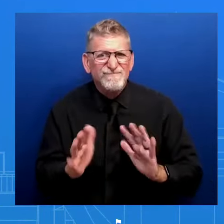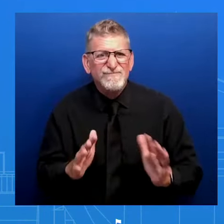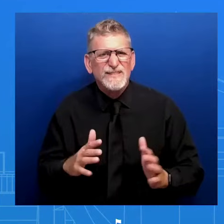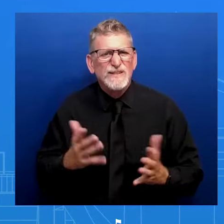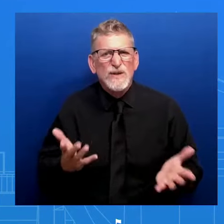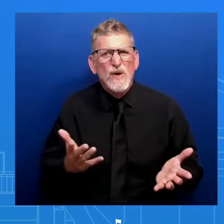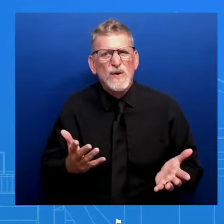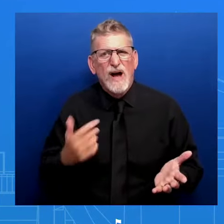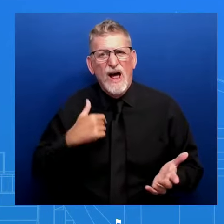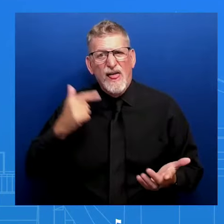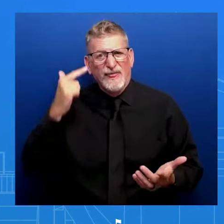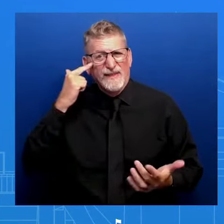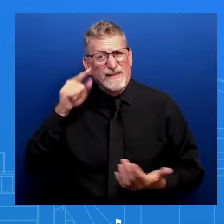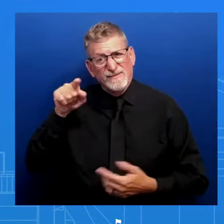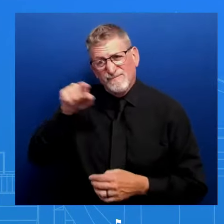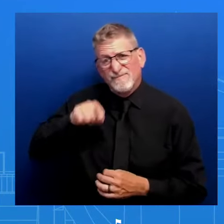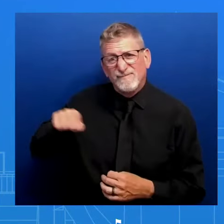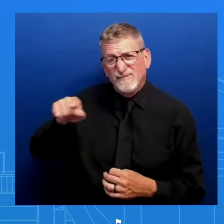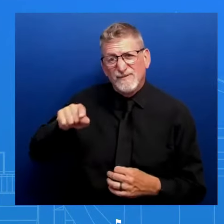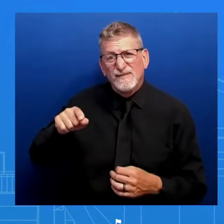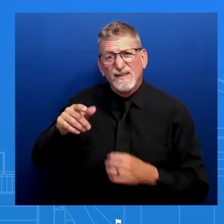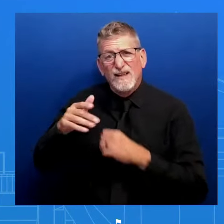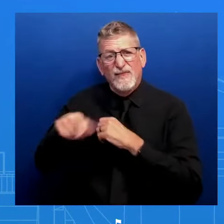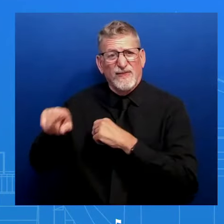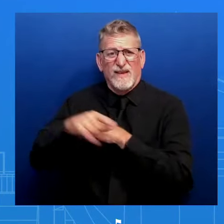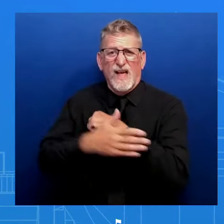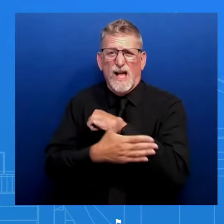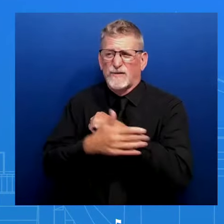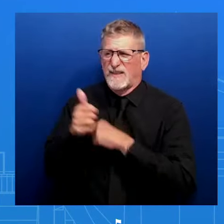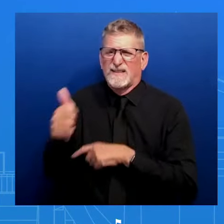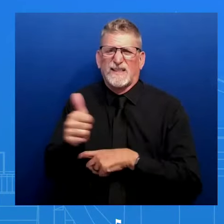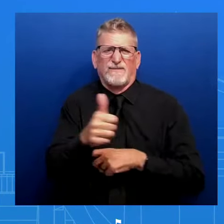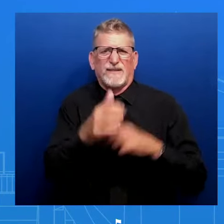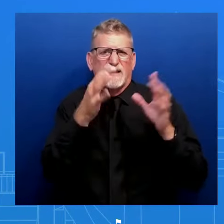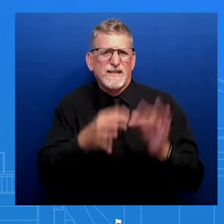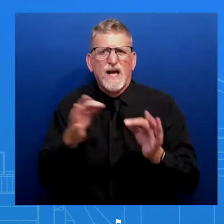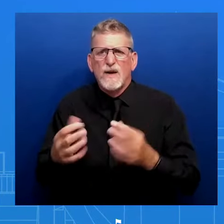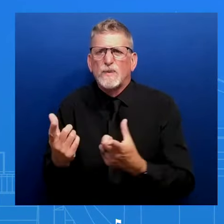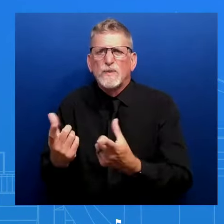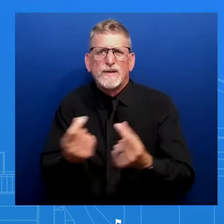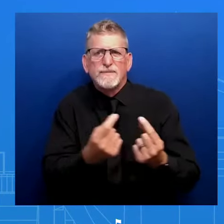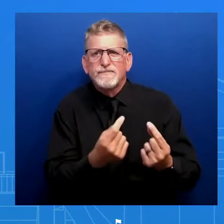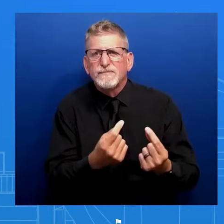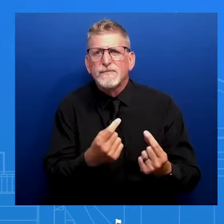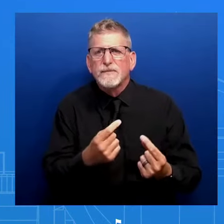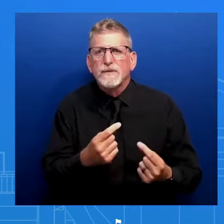but that we're -- we're pursuing alternatives or something. I mean, we -- we've created an alternative: the --